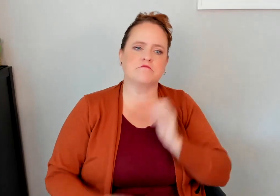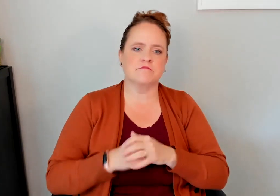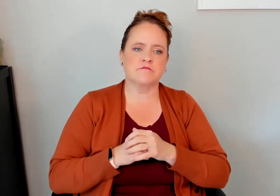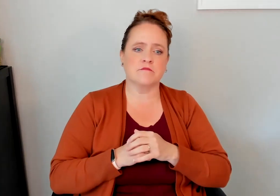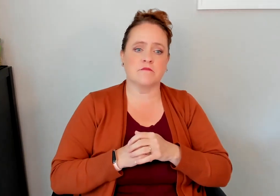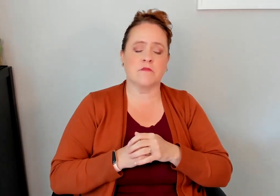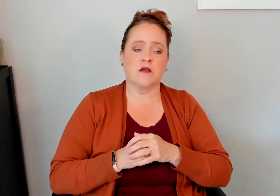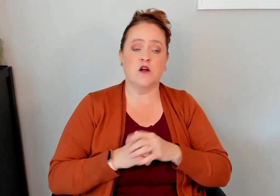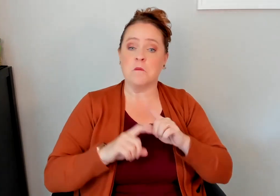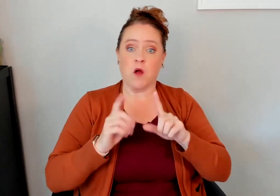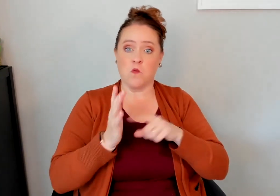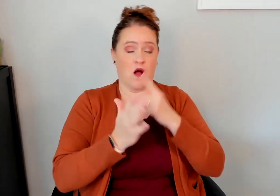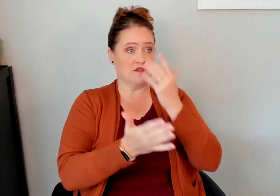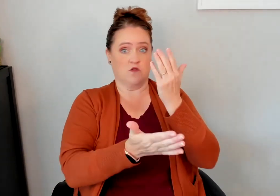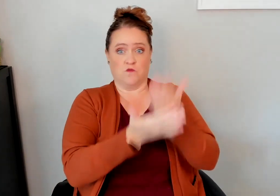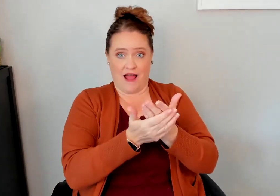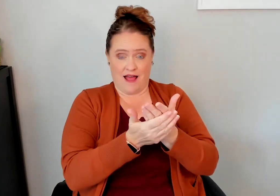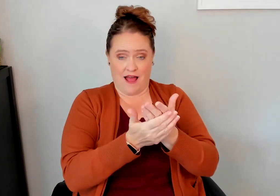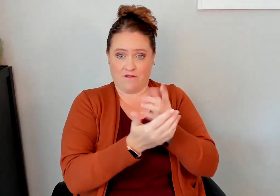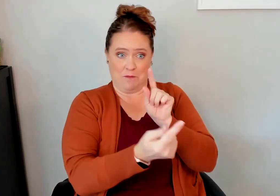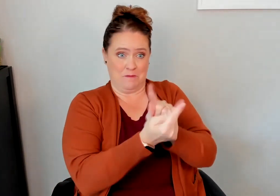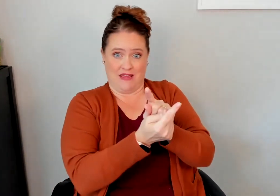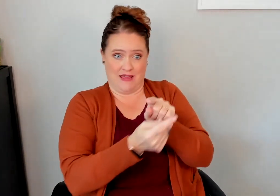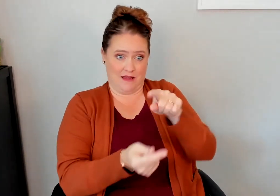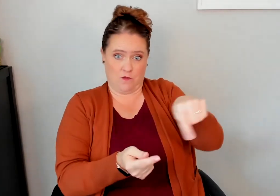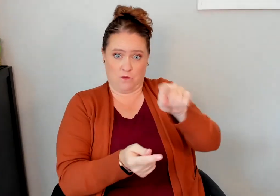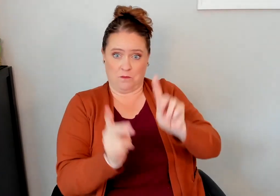it's hot you may get thirsty when you get to the meeting spot